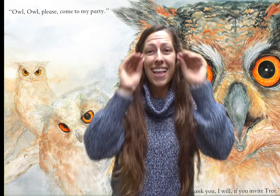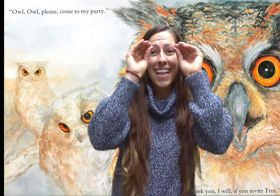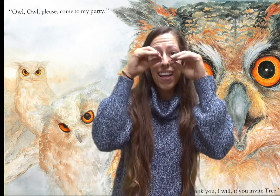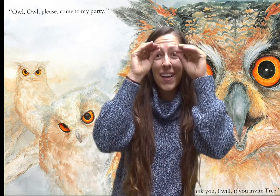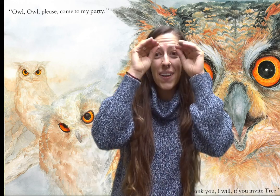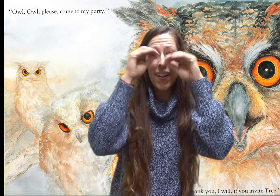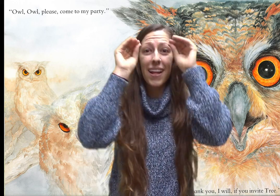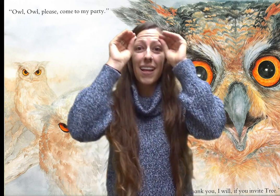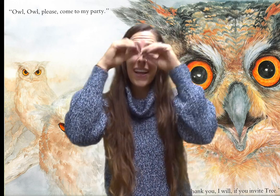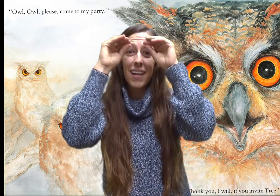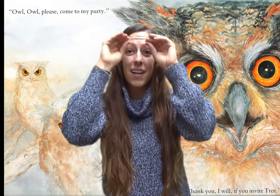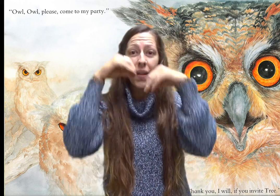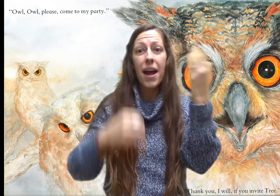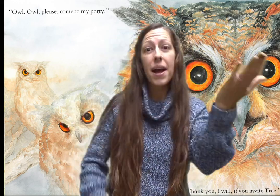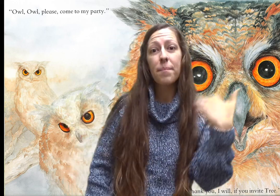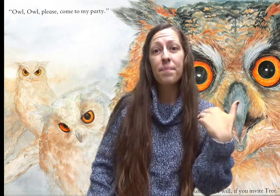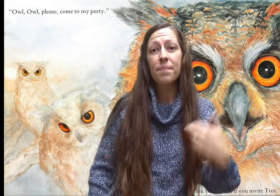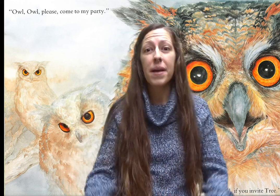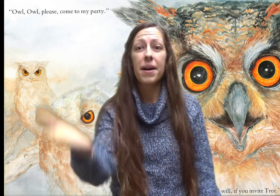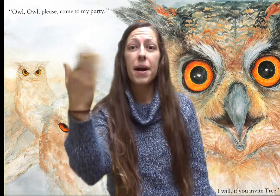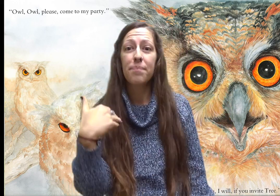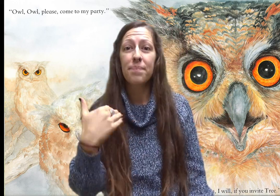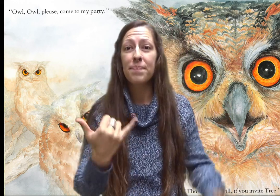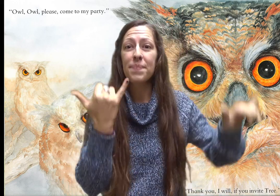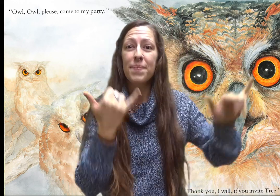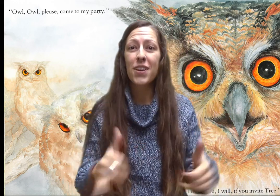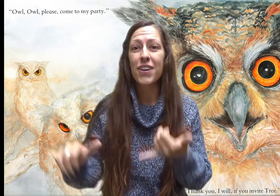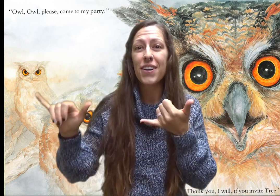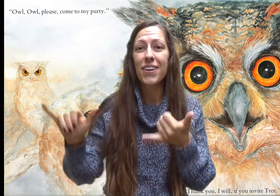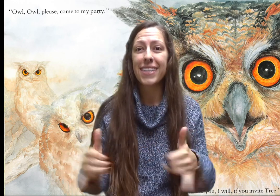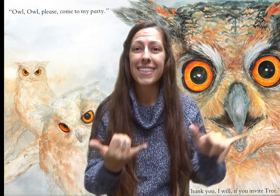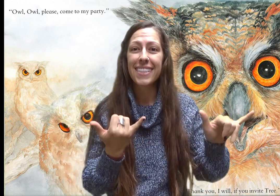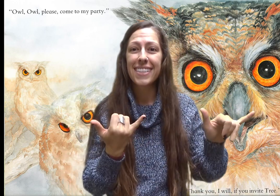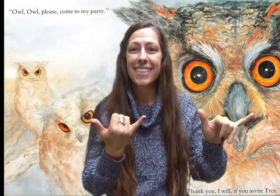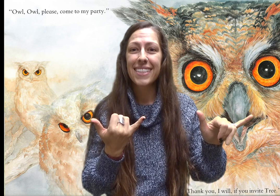Owl, Owl, come to my party.